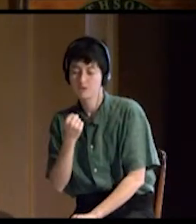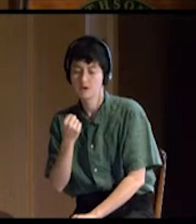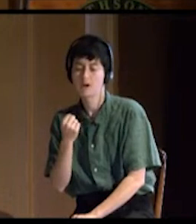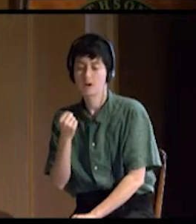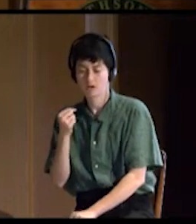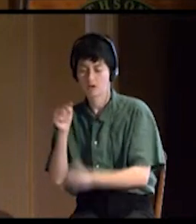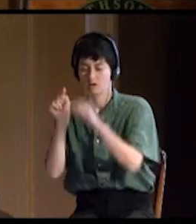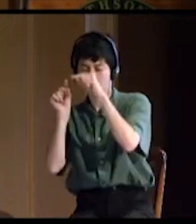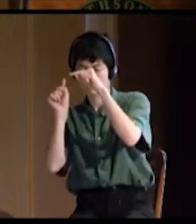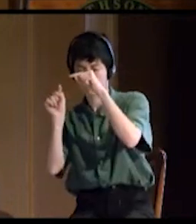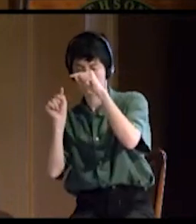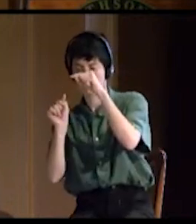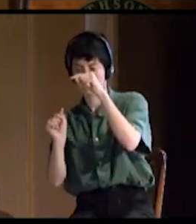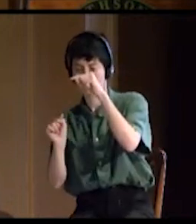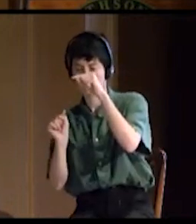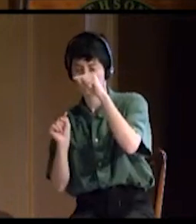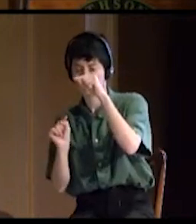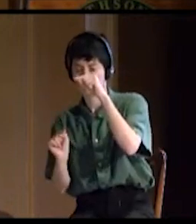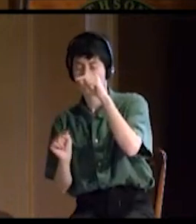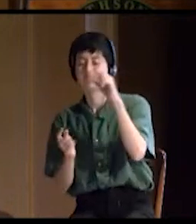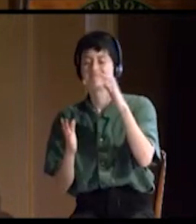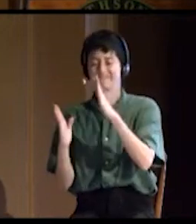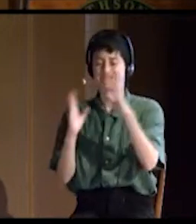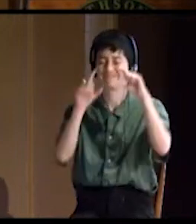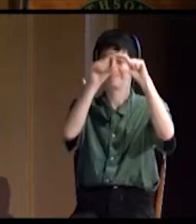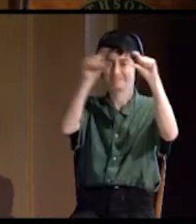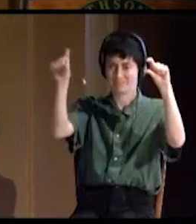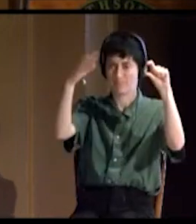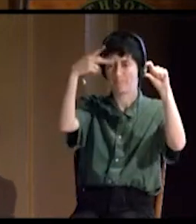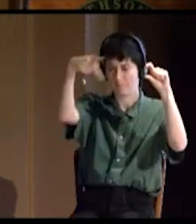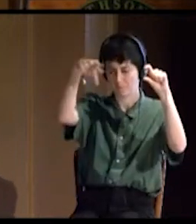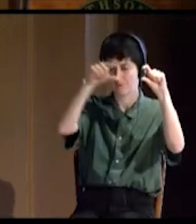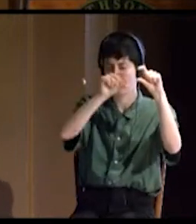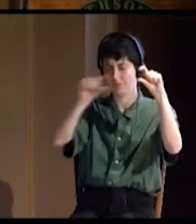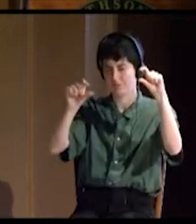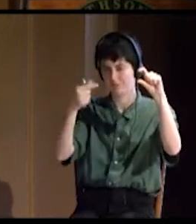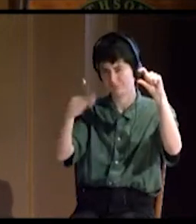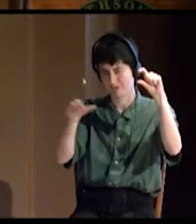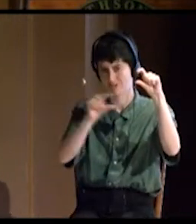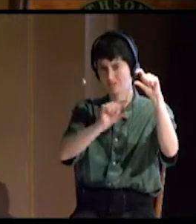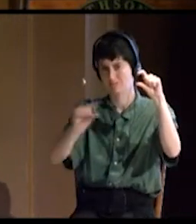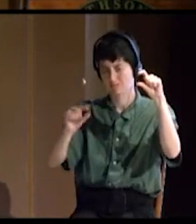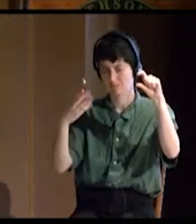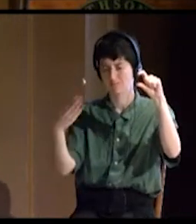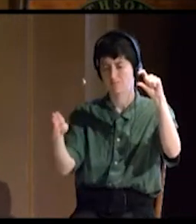and blue groups up top. This entire top clade is then sister to the tropical racemose group.